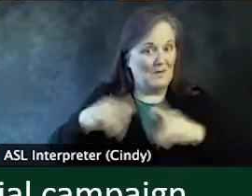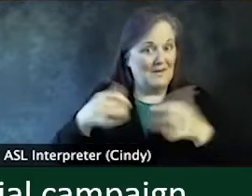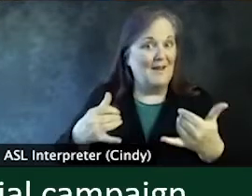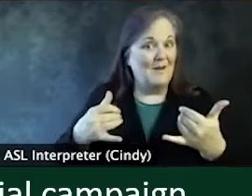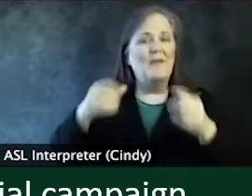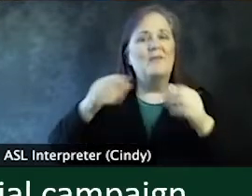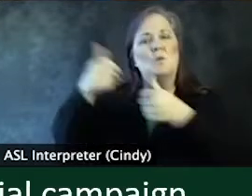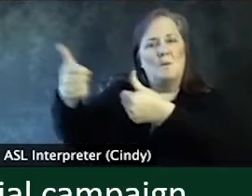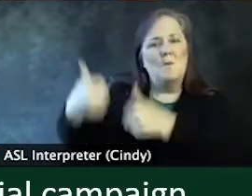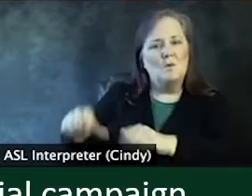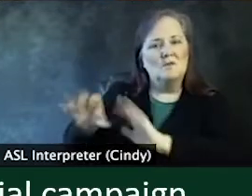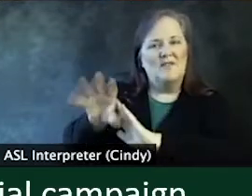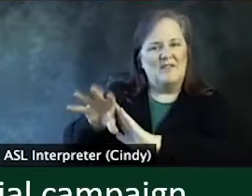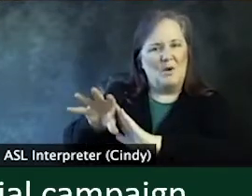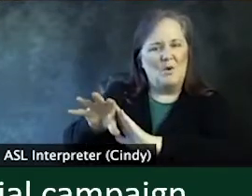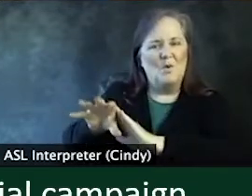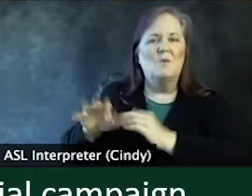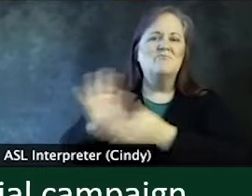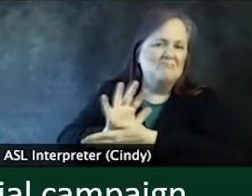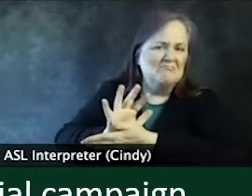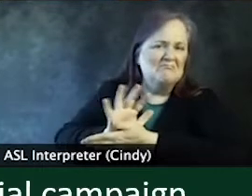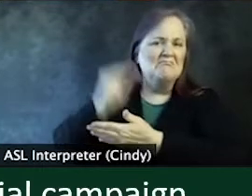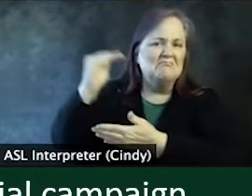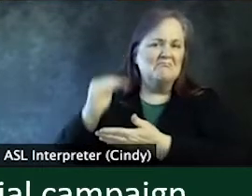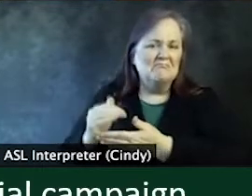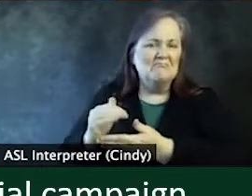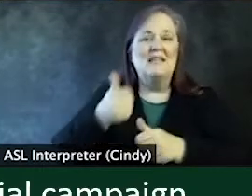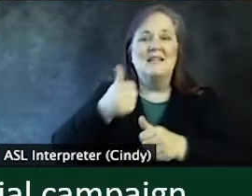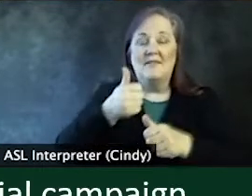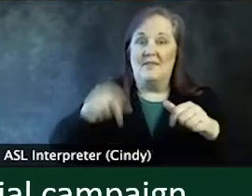religious appeals, what's up with the polls, and then any other questions that people have.